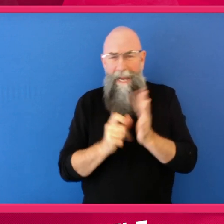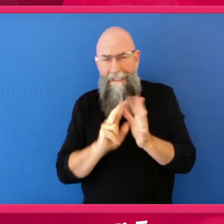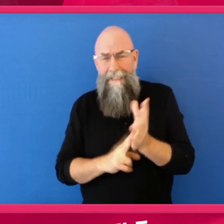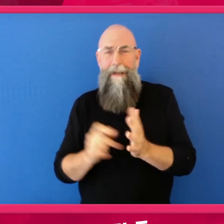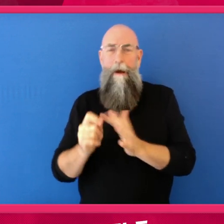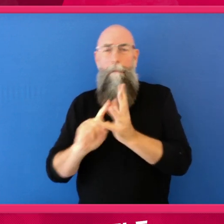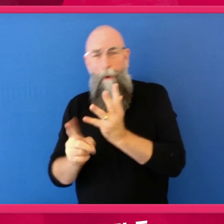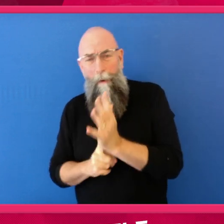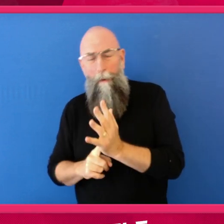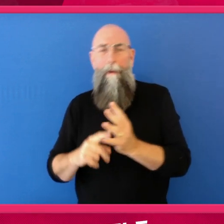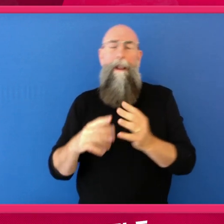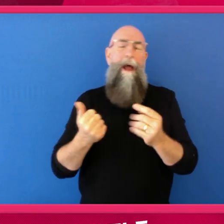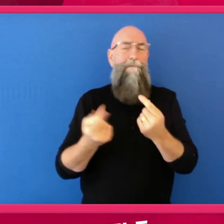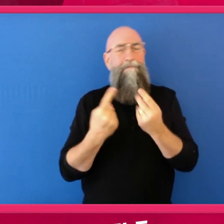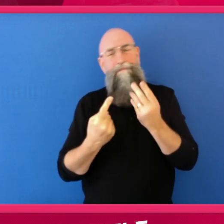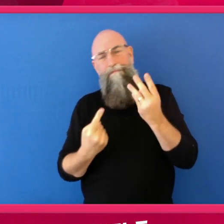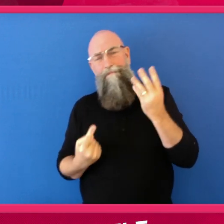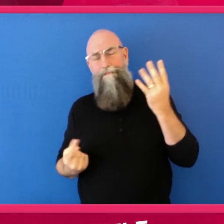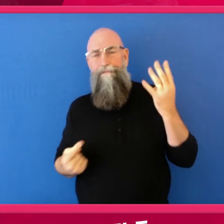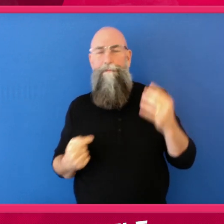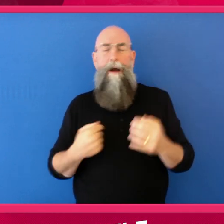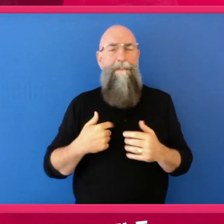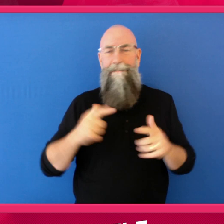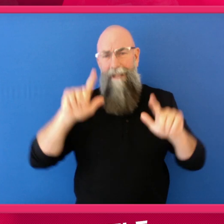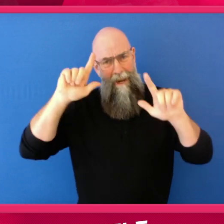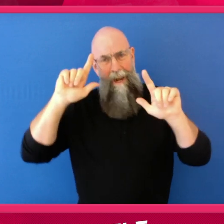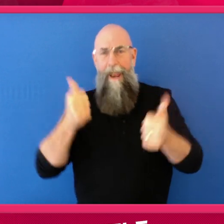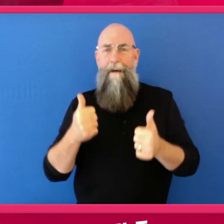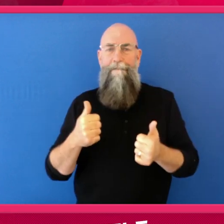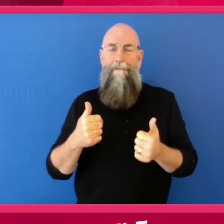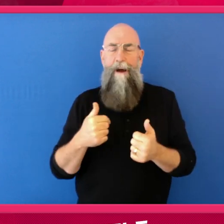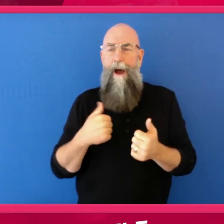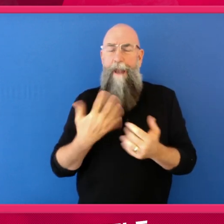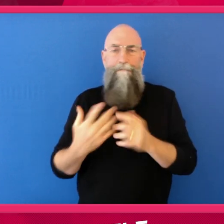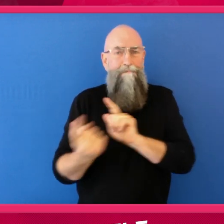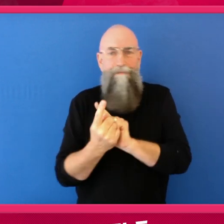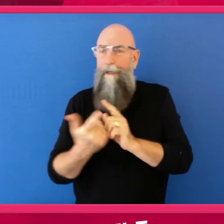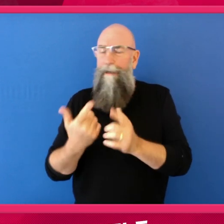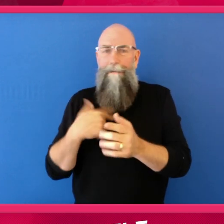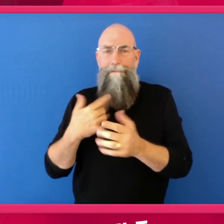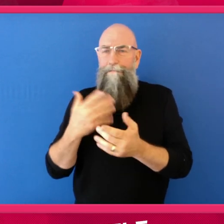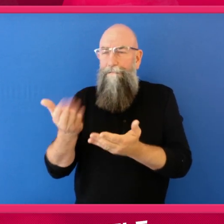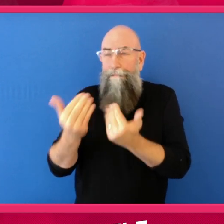I just love to pick their brains, so yeah. Kurt Fearnley: Firstly, Rowan, if you weren't